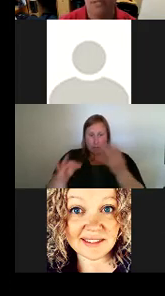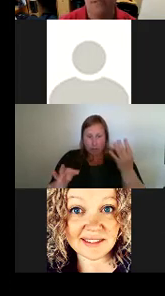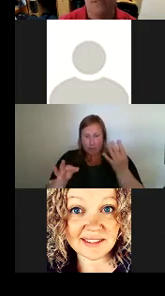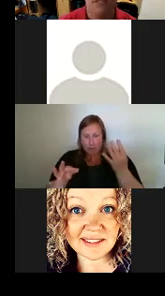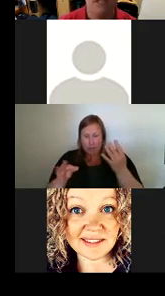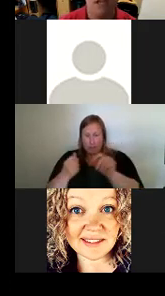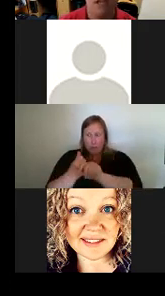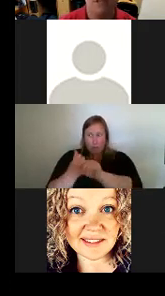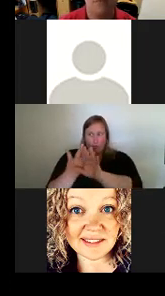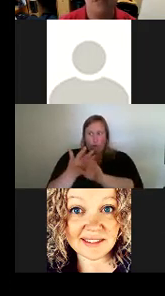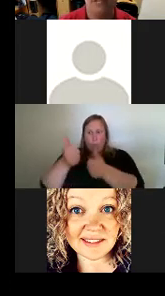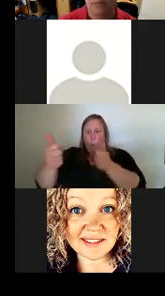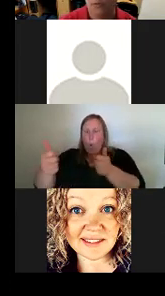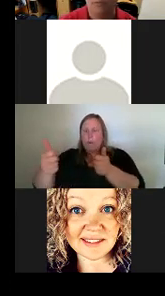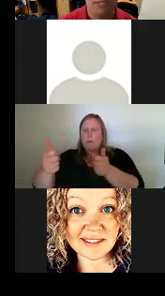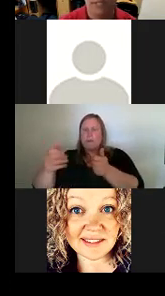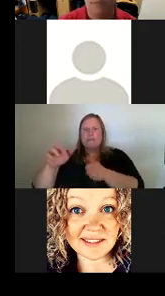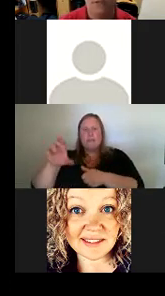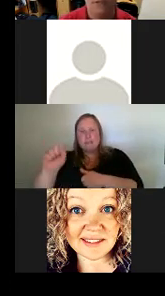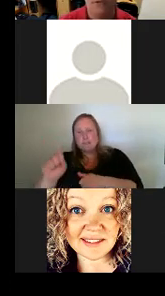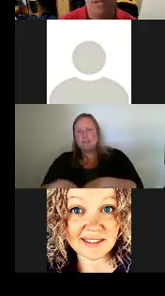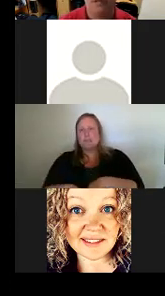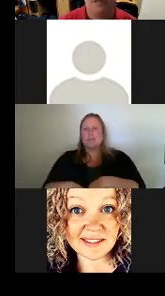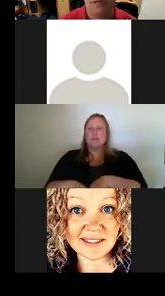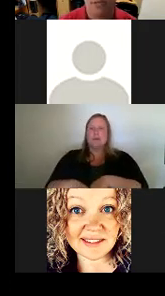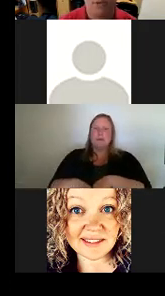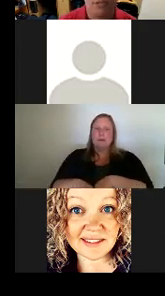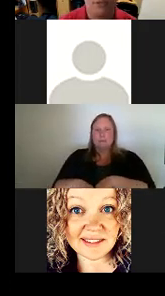SPECIFIC SOFTWARE LIKE REMOTE MANAGER AND LOGMEIN AND